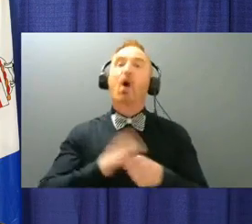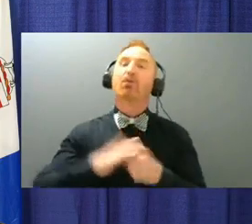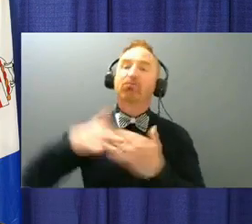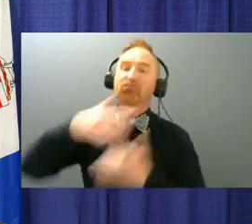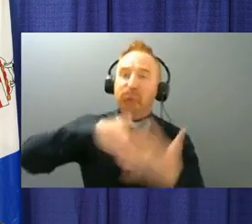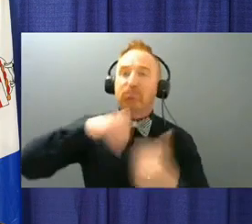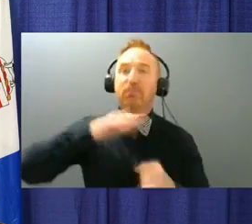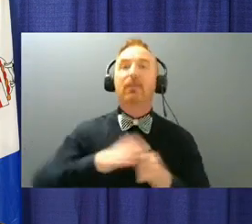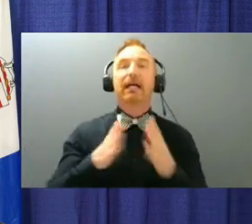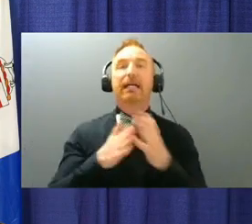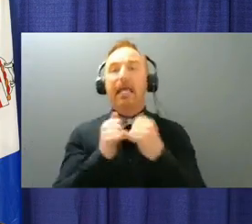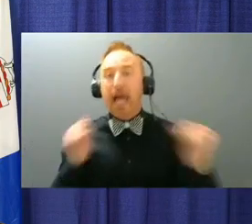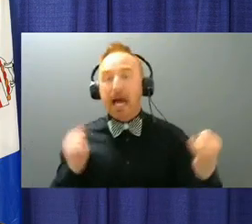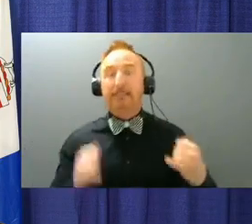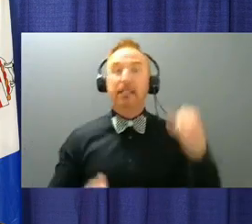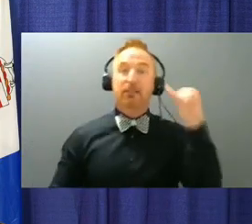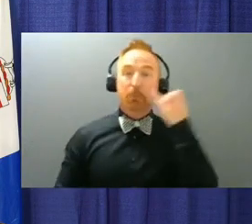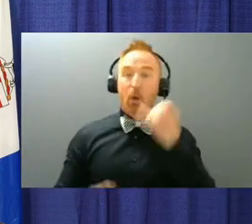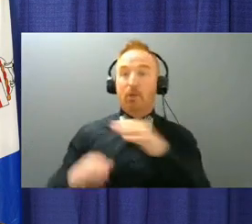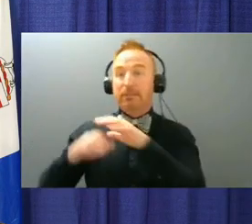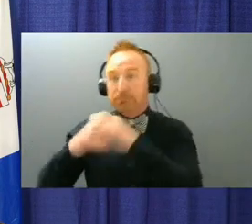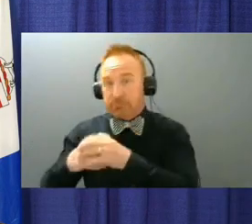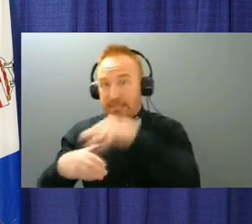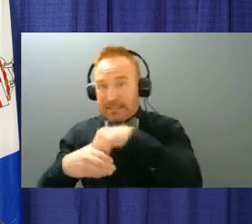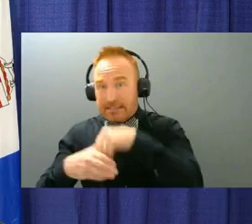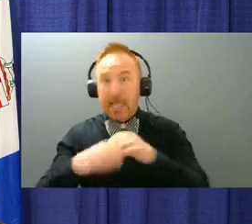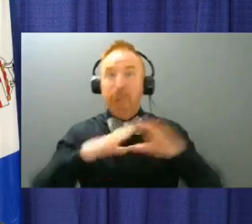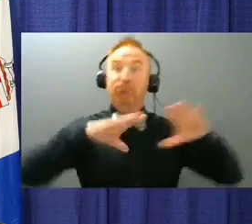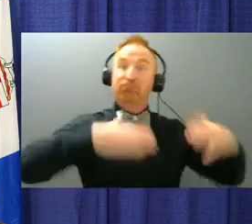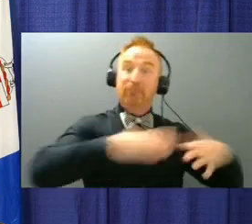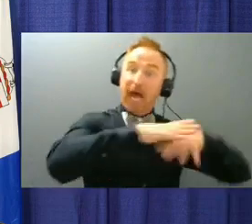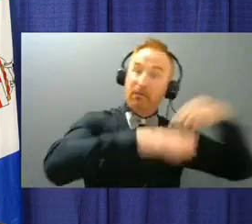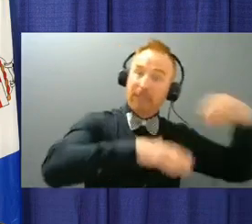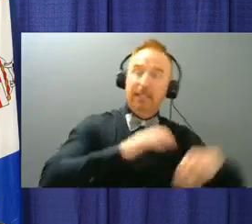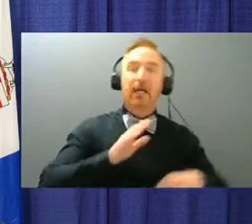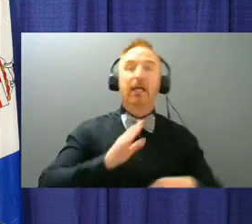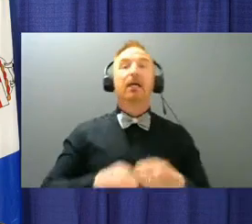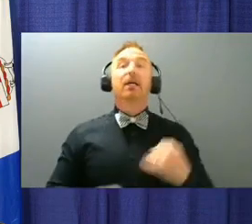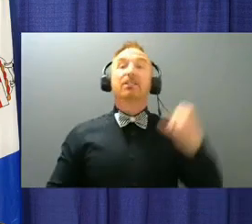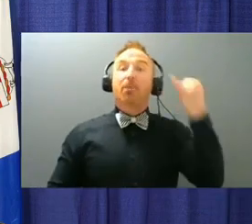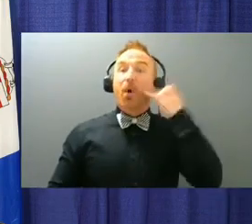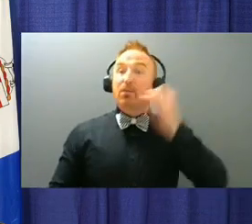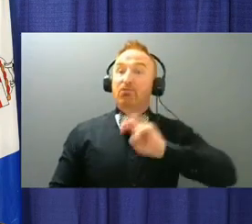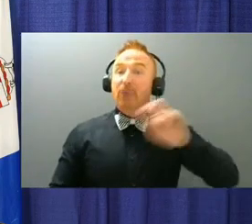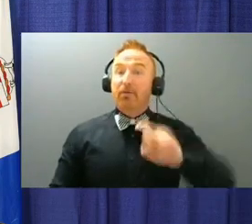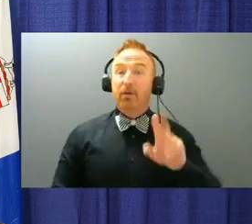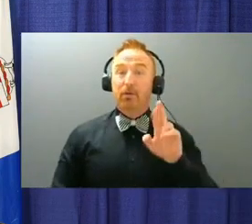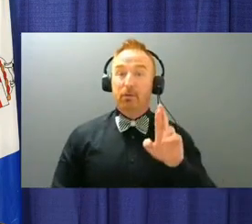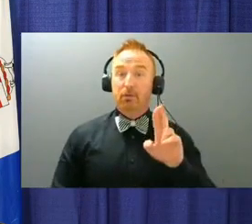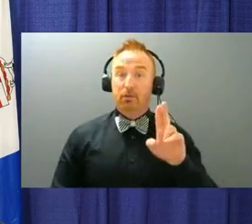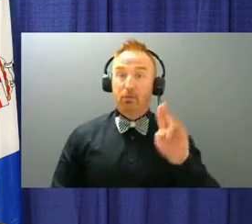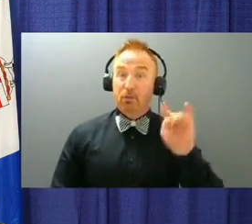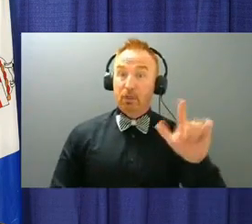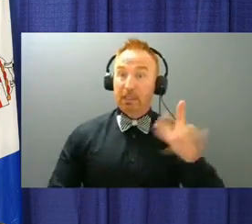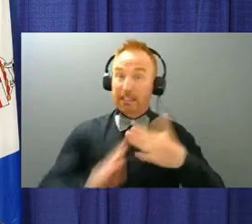respect the limitations on group sizes. Limit travel to rural communities and be respectful when you do go.